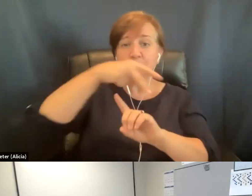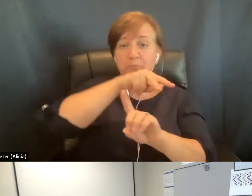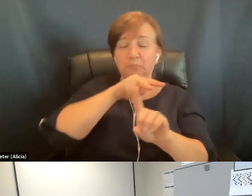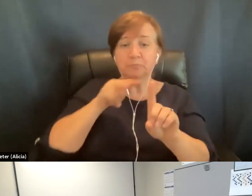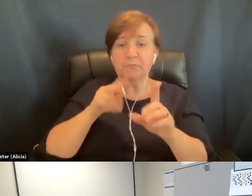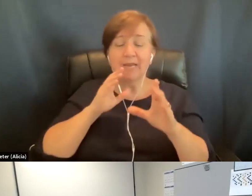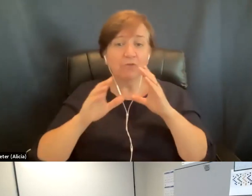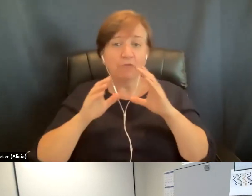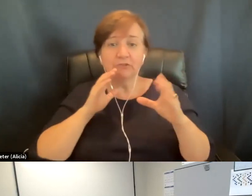Yes.